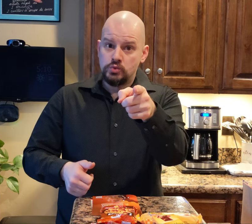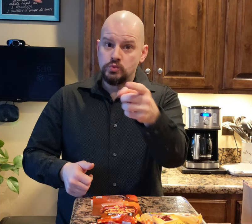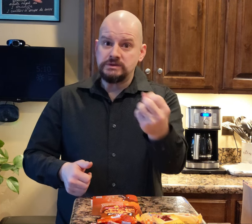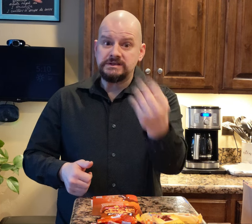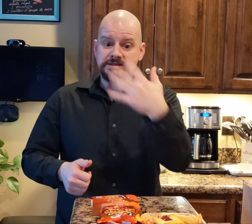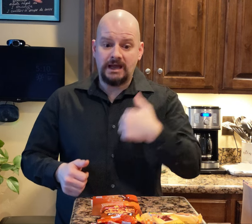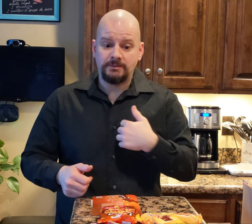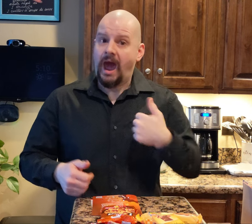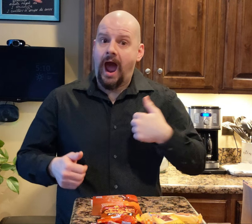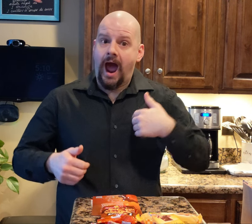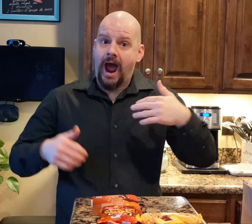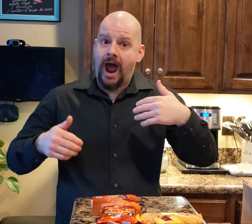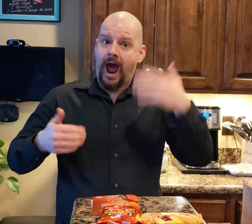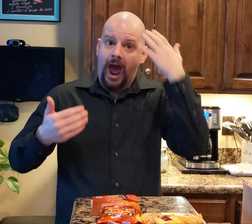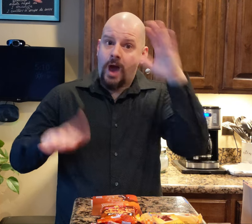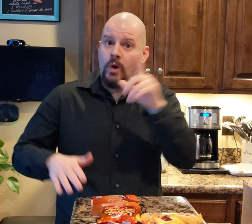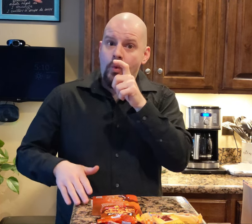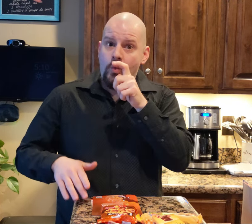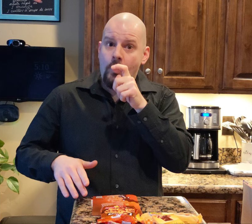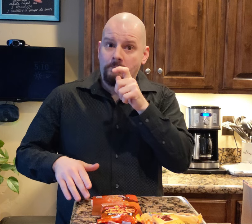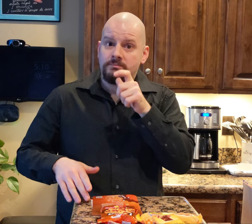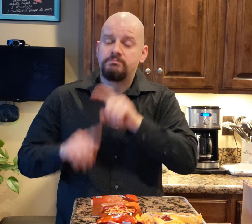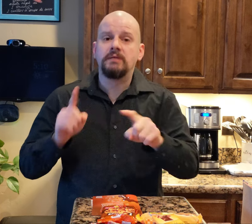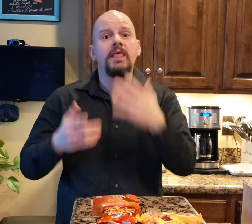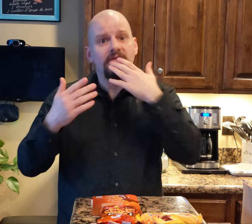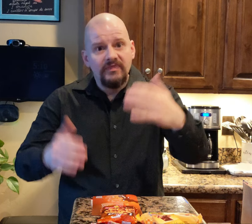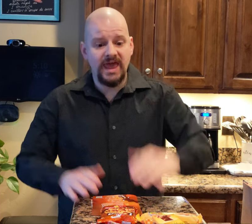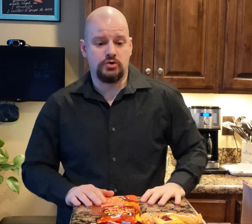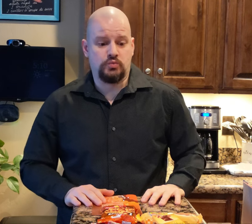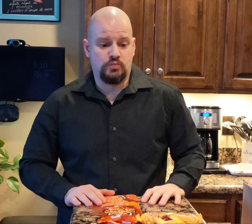You sent me those, I don't know who did it but thank you!